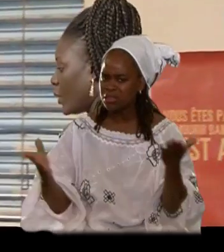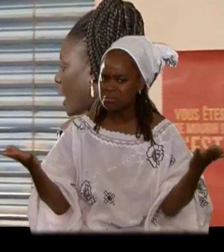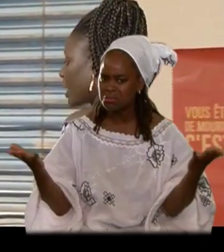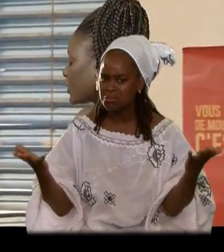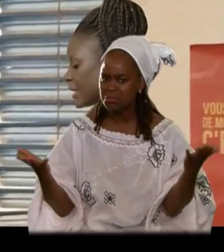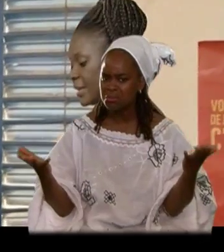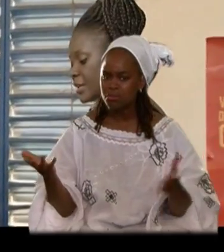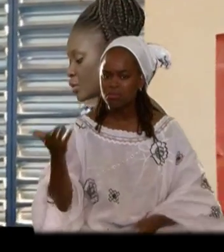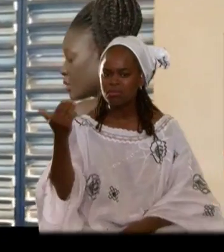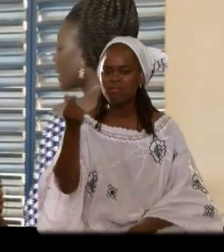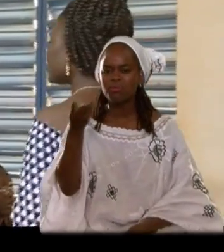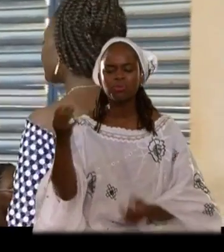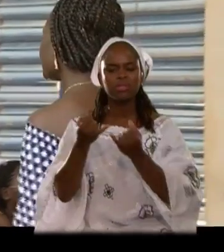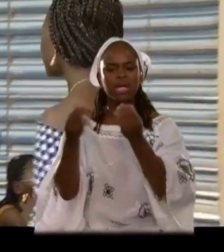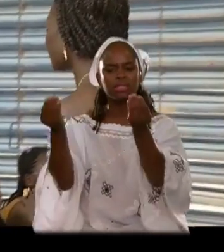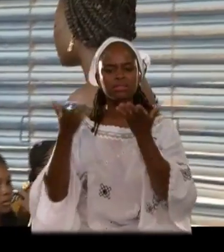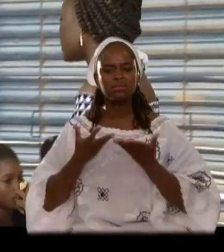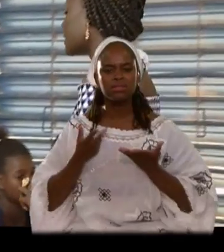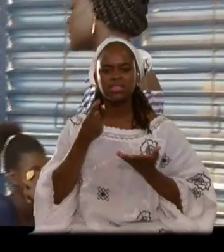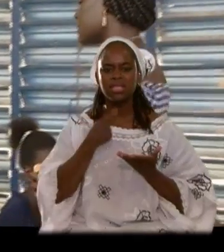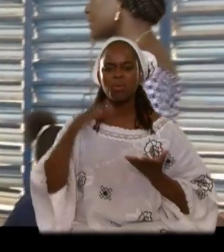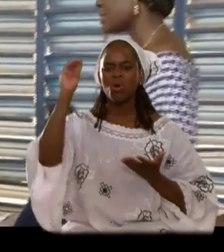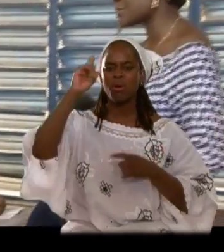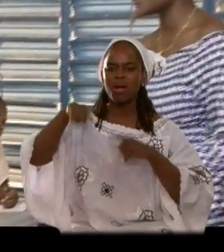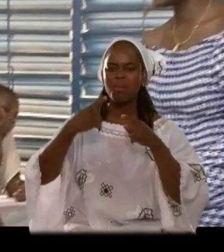In a few lines, give me your opinion about it, starting now please.